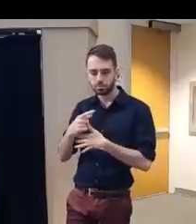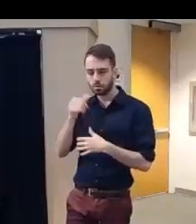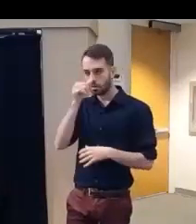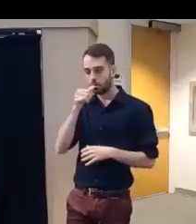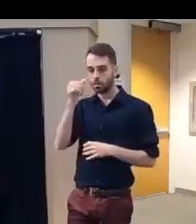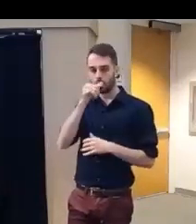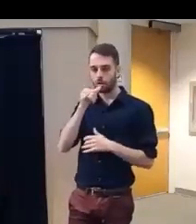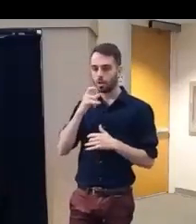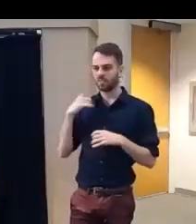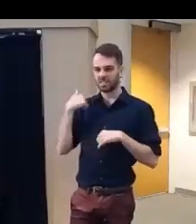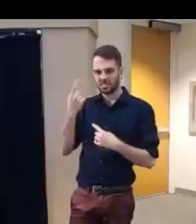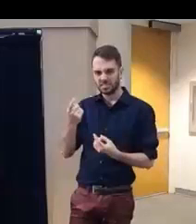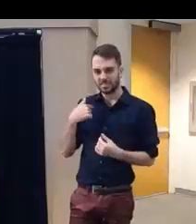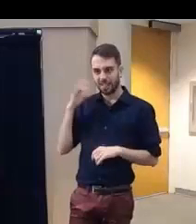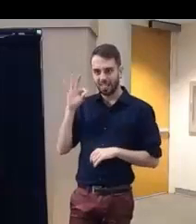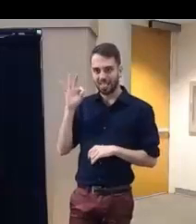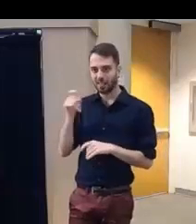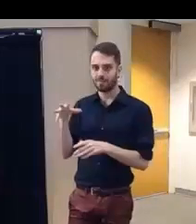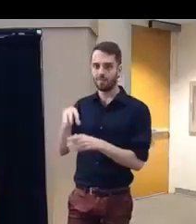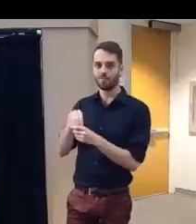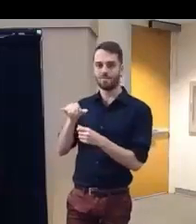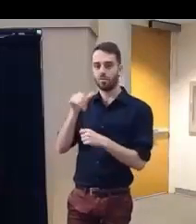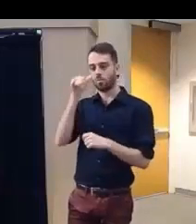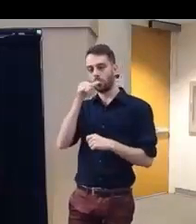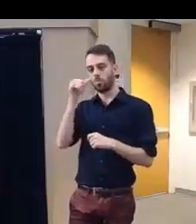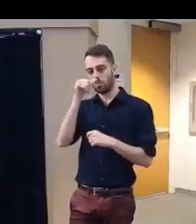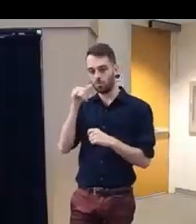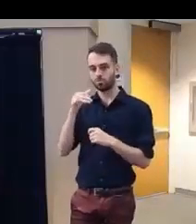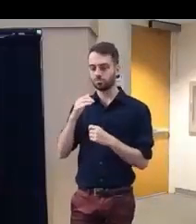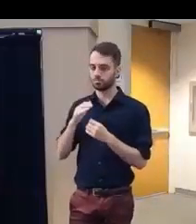all these things that I've been talking about it's also a place where we do 360 evaluations